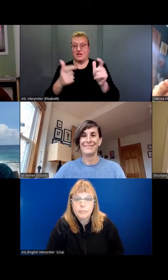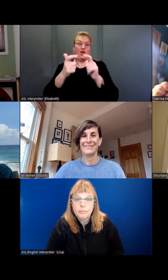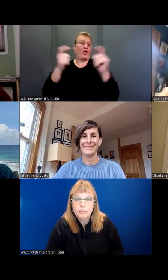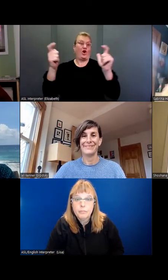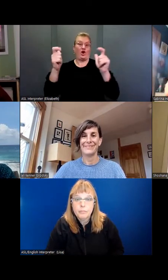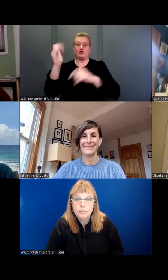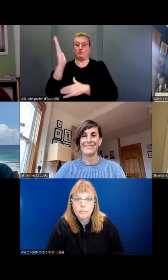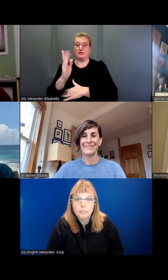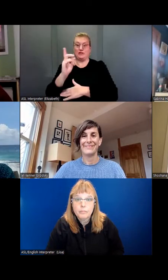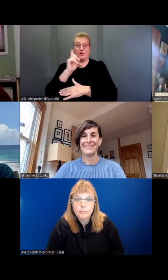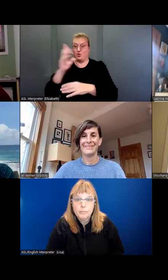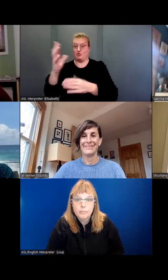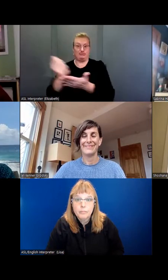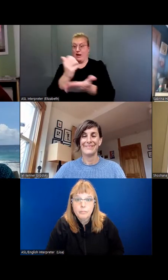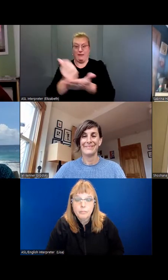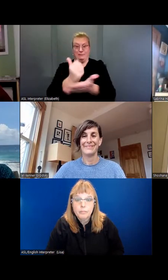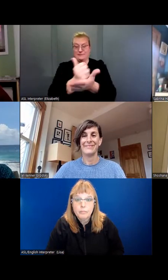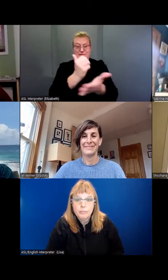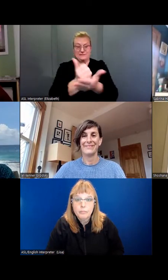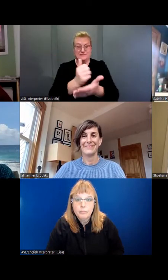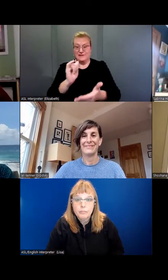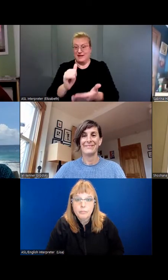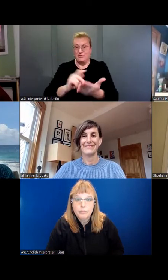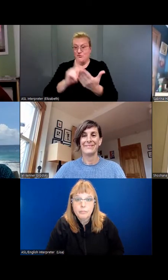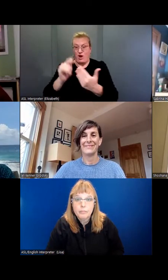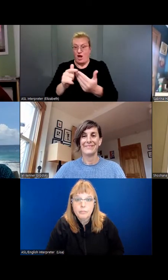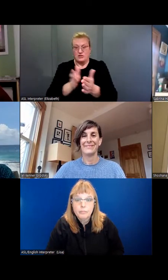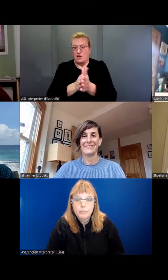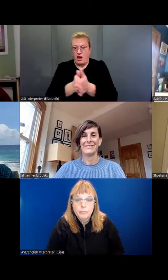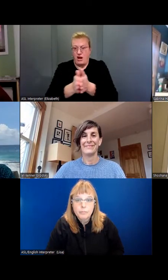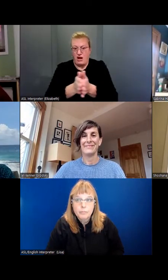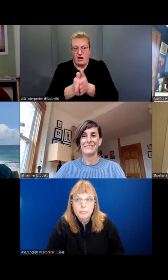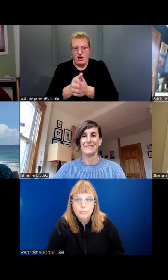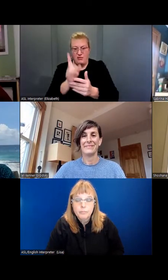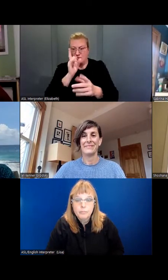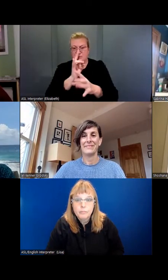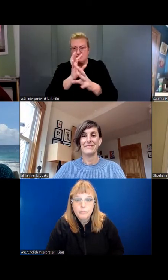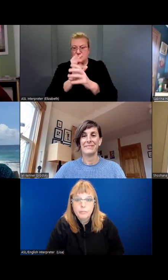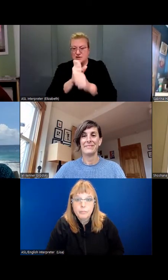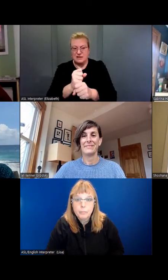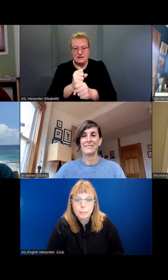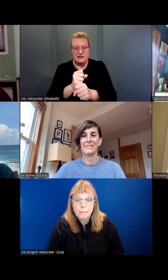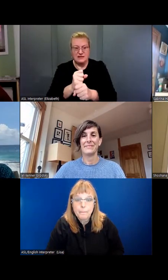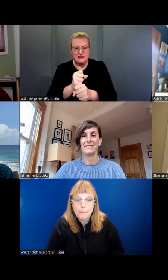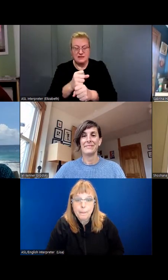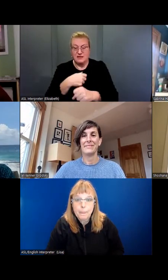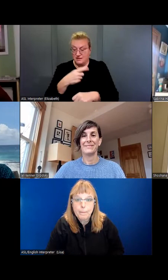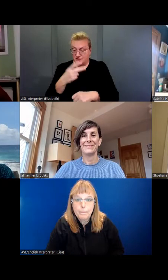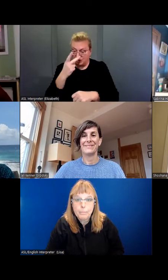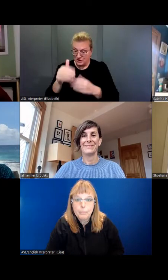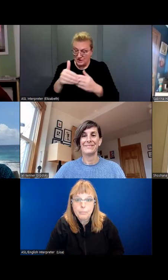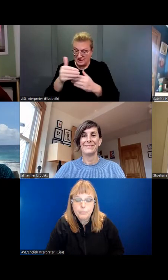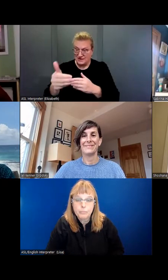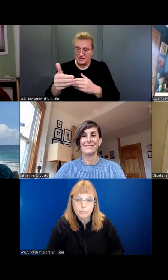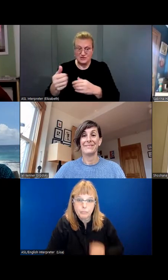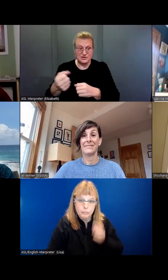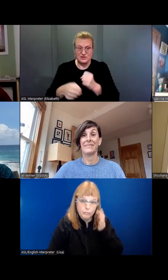would've grabbed this project because it was such a compelling presentation. And when I saw him the next year, nobody had,